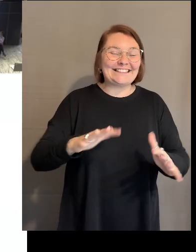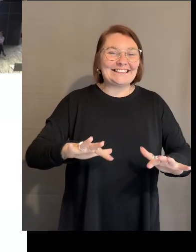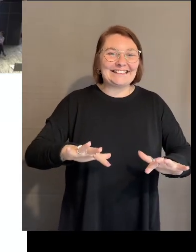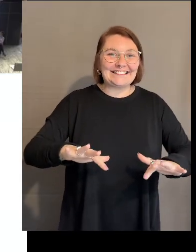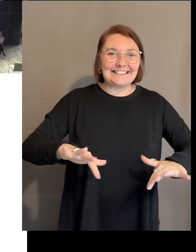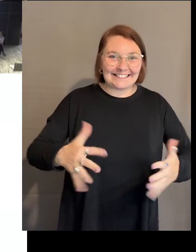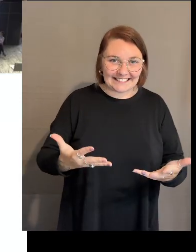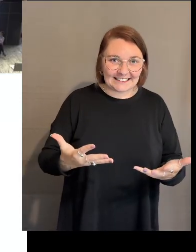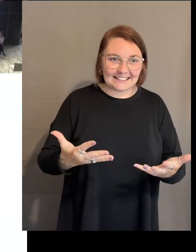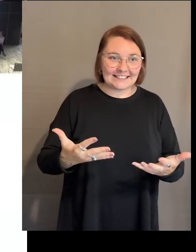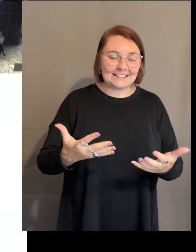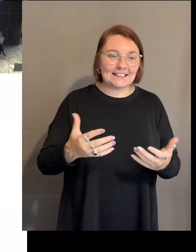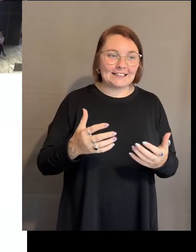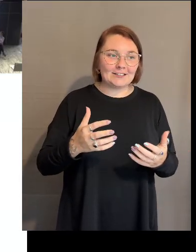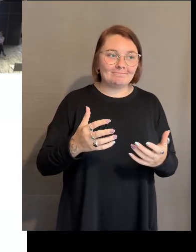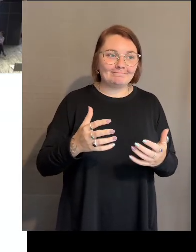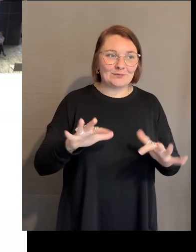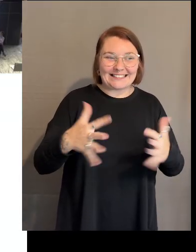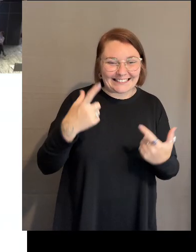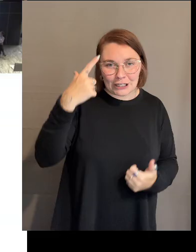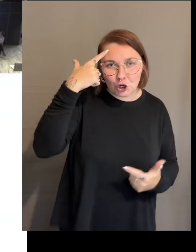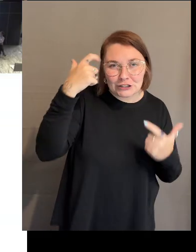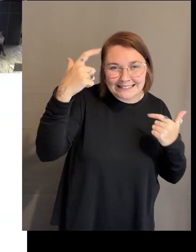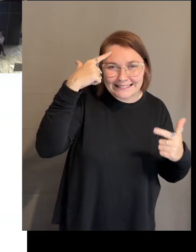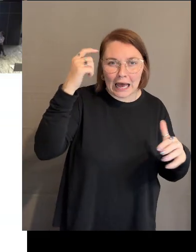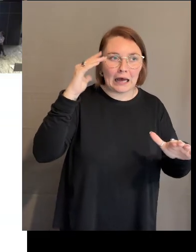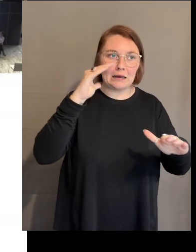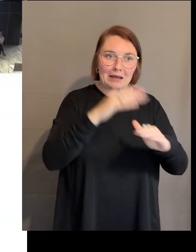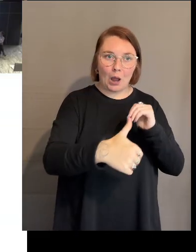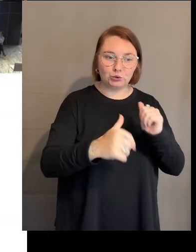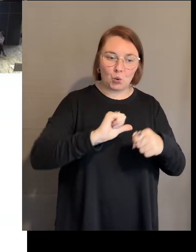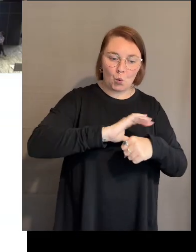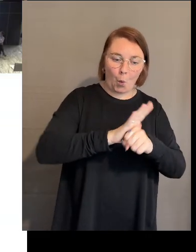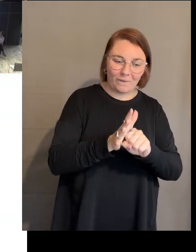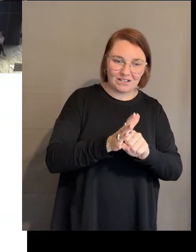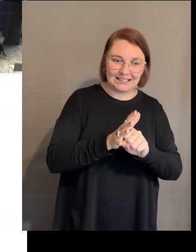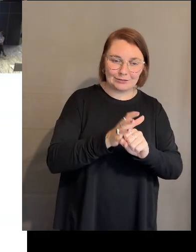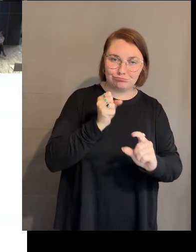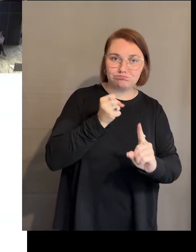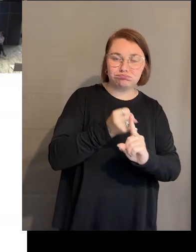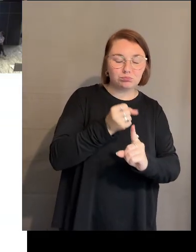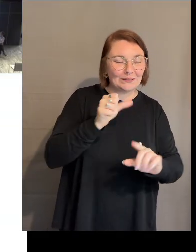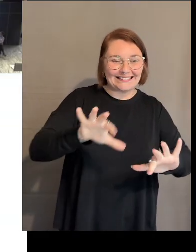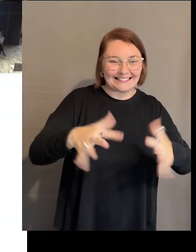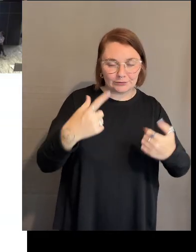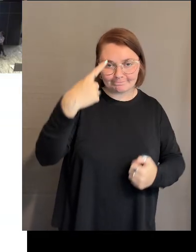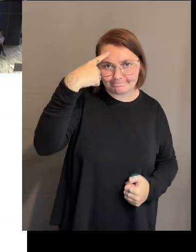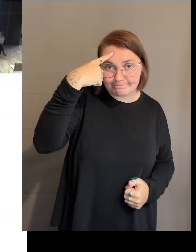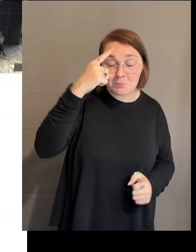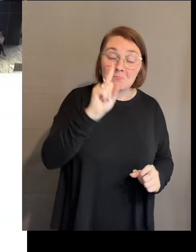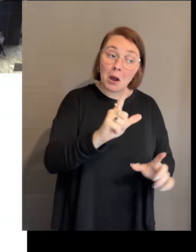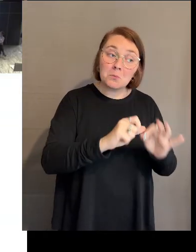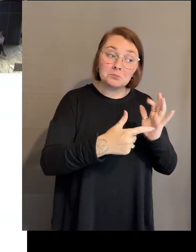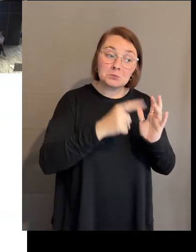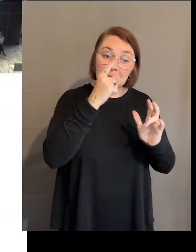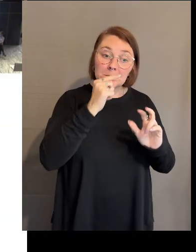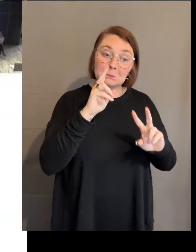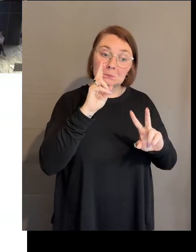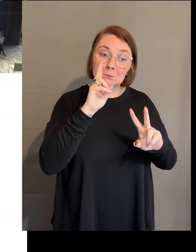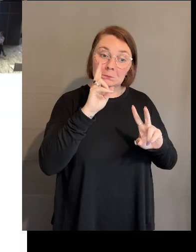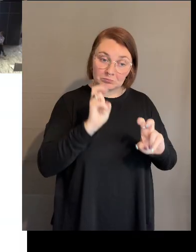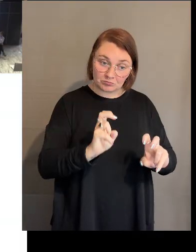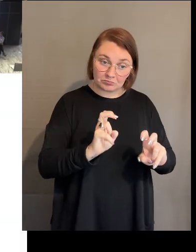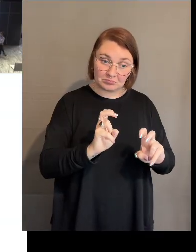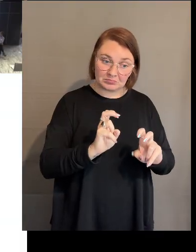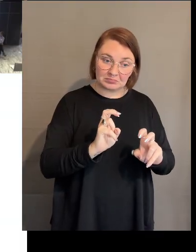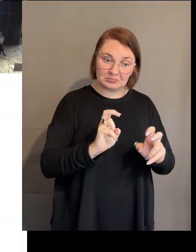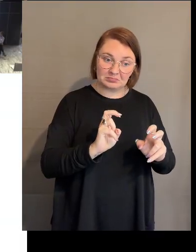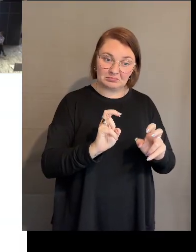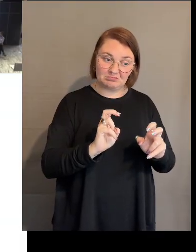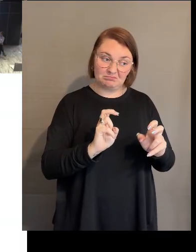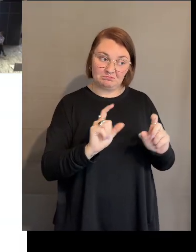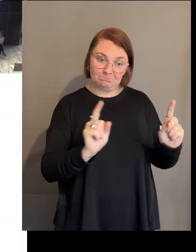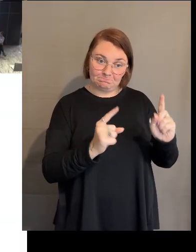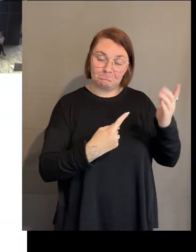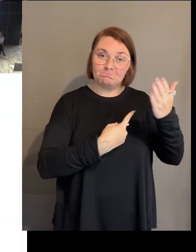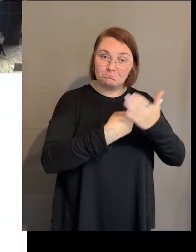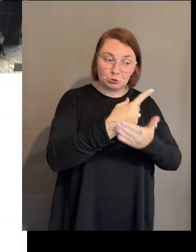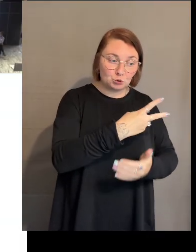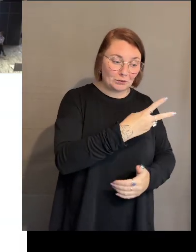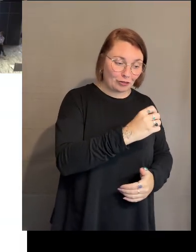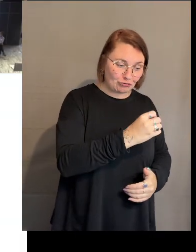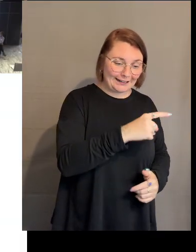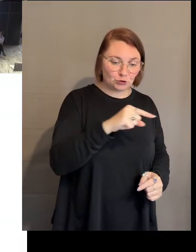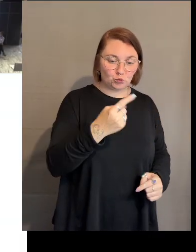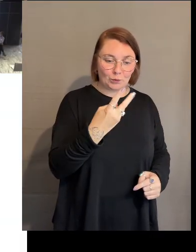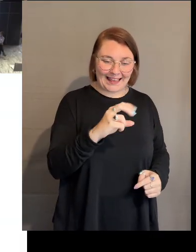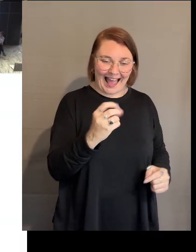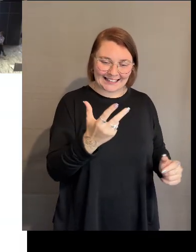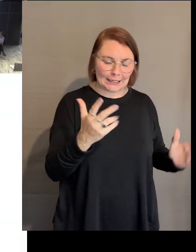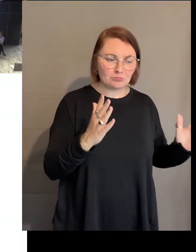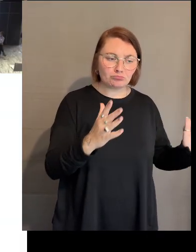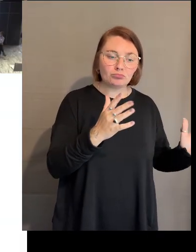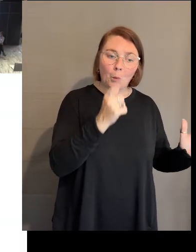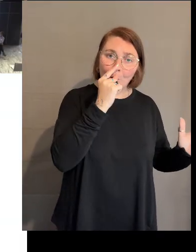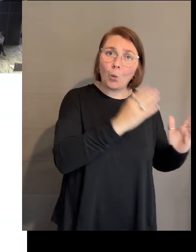consider the COVID-19 effect, but we could look at, the inequalities from 2003 to 2018 and exclude the, inequalities